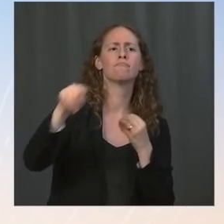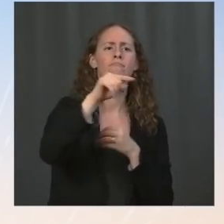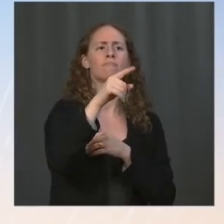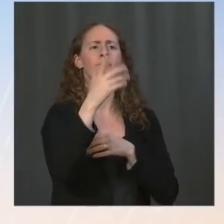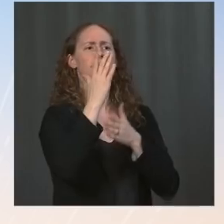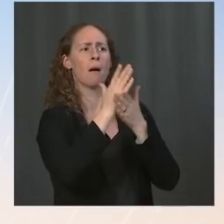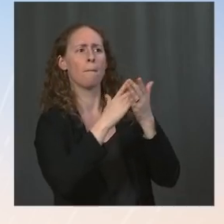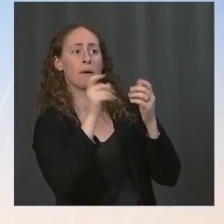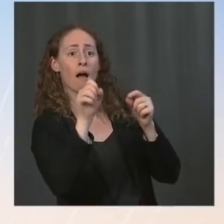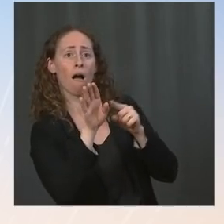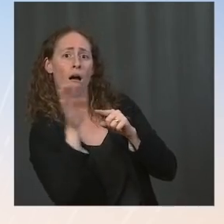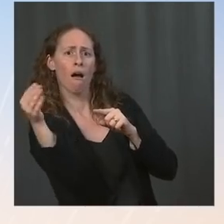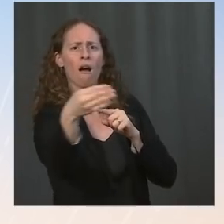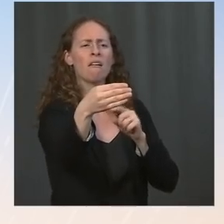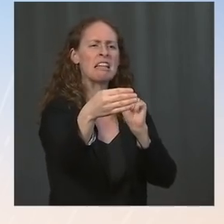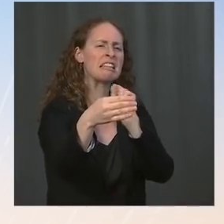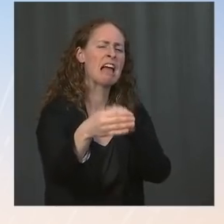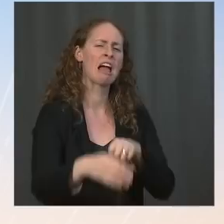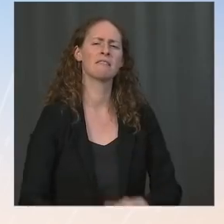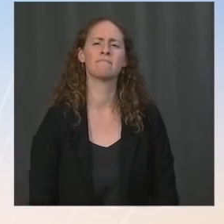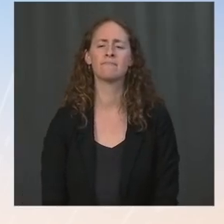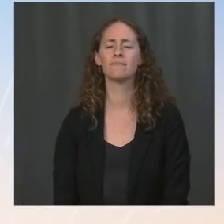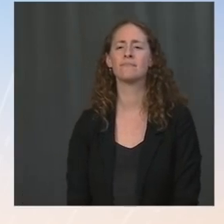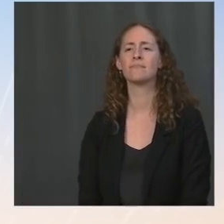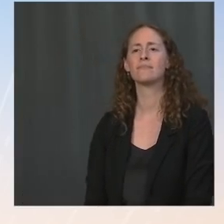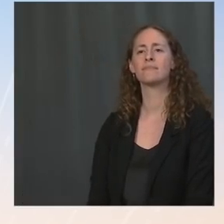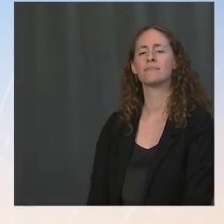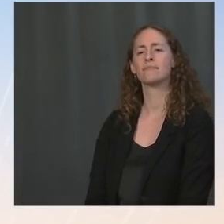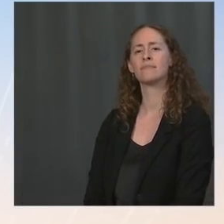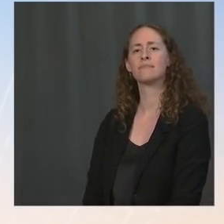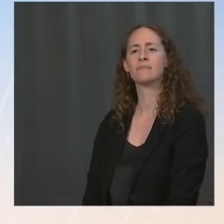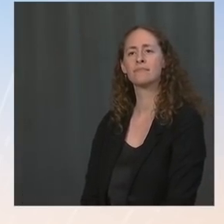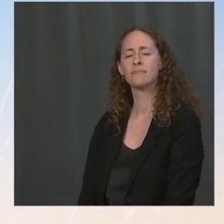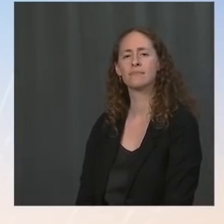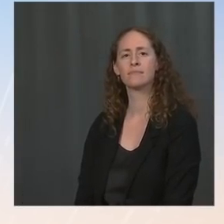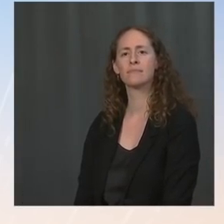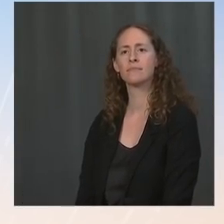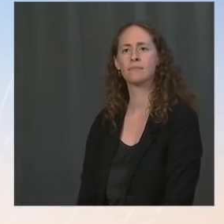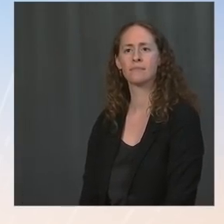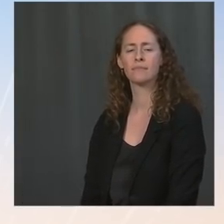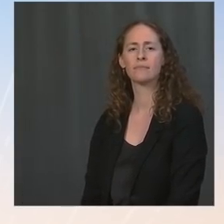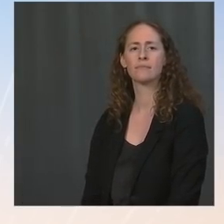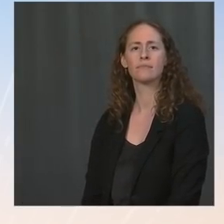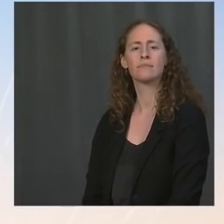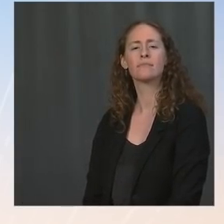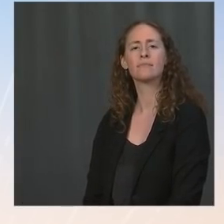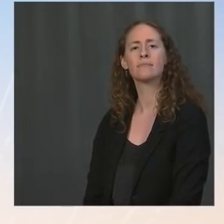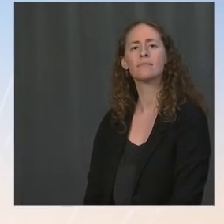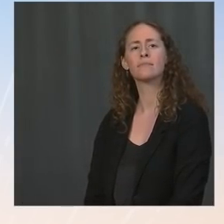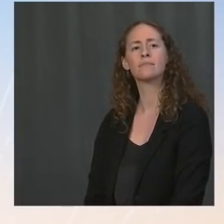The Press: -- other question, unrelated to this, if I might. Ms. Psaki: Sure. The Press: The IAEA has put out a report that indicates that the North Korea's --